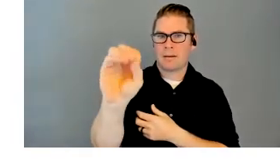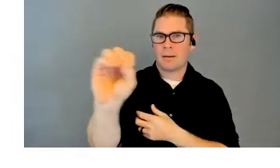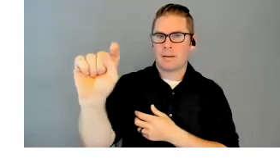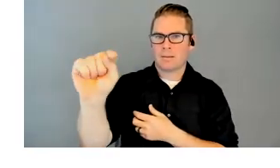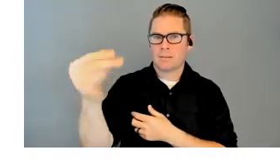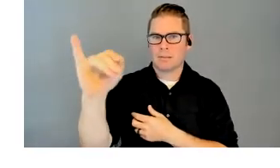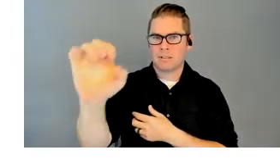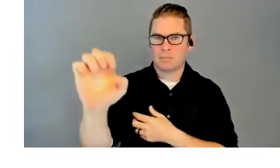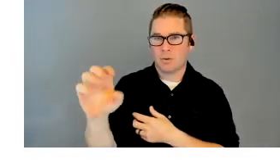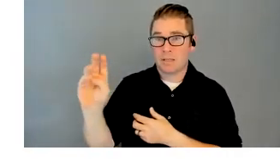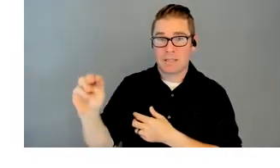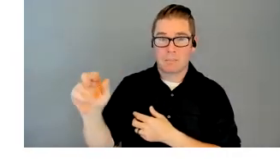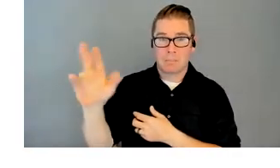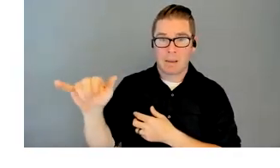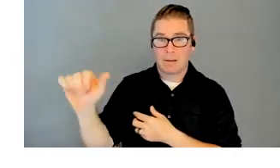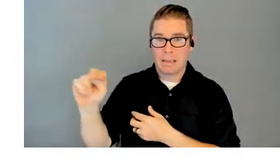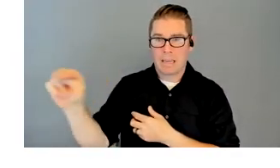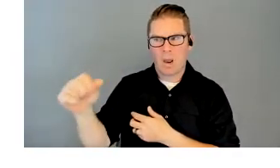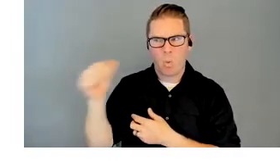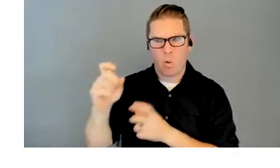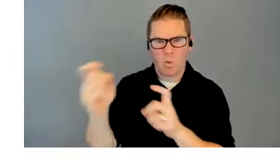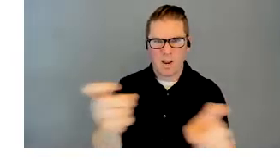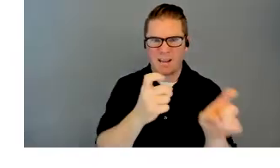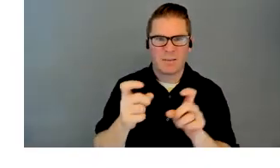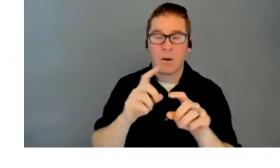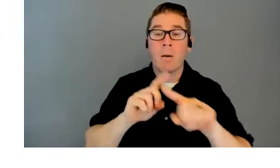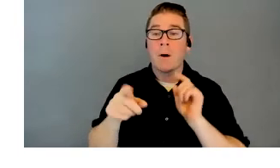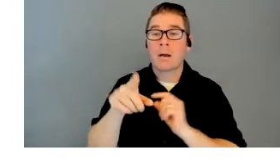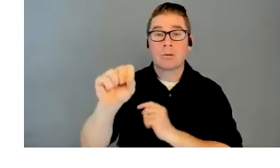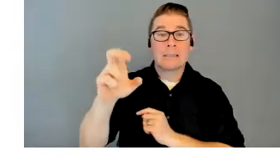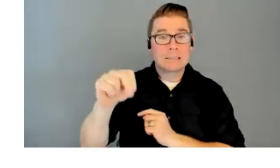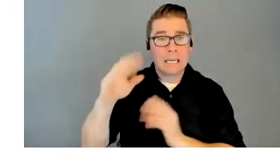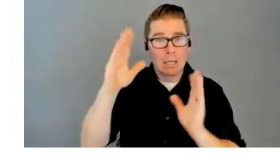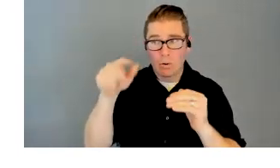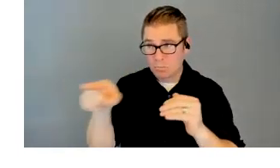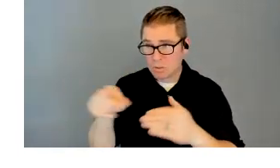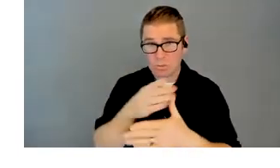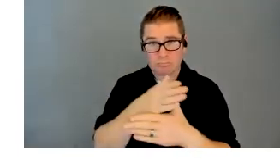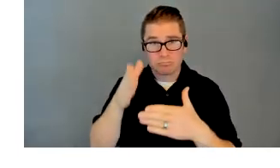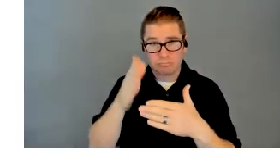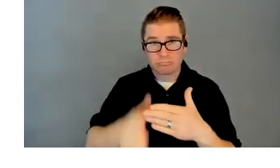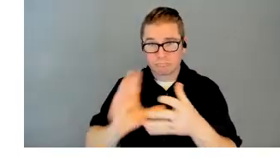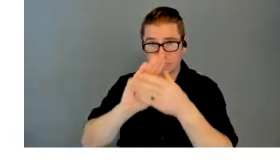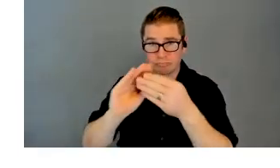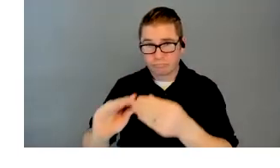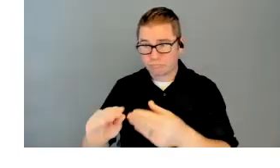Sean, if you can wrap up. And hopefully we've accomplished our goals between the burritos and the smoothies